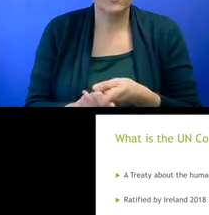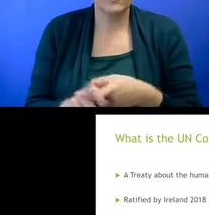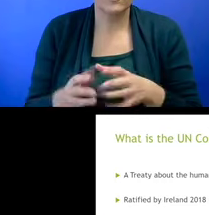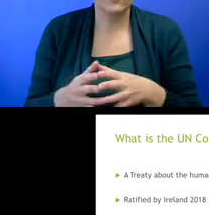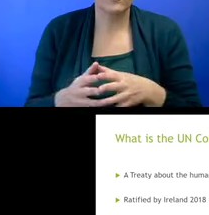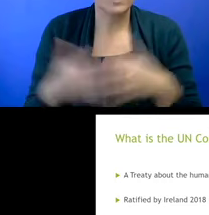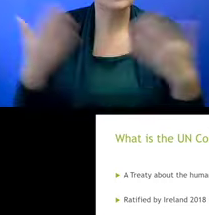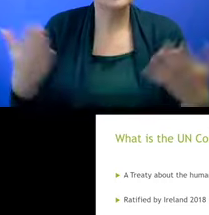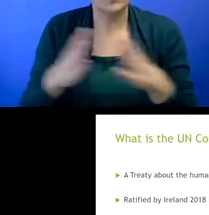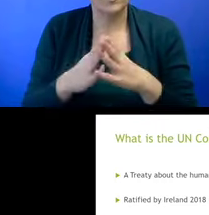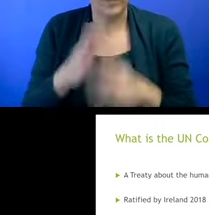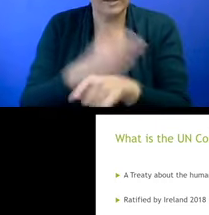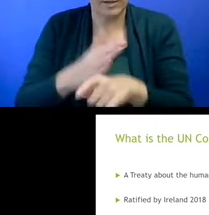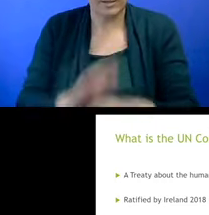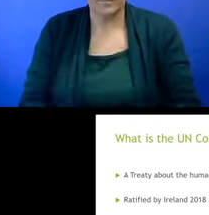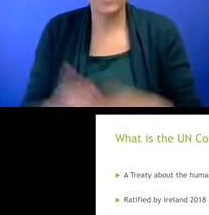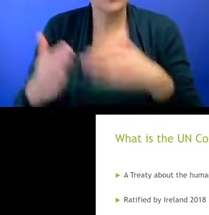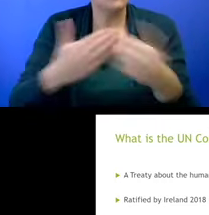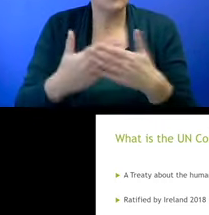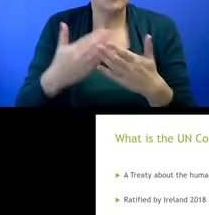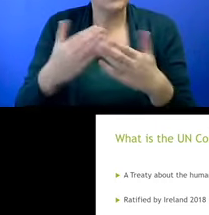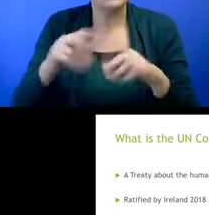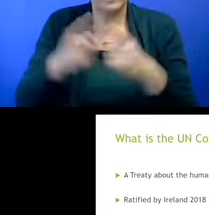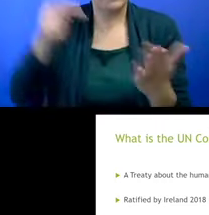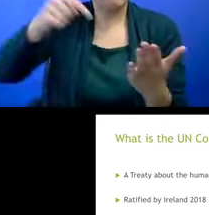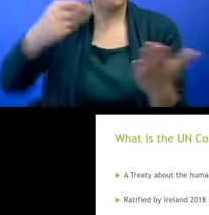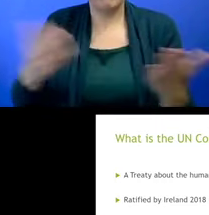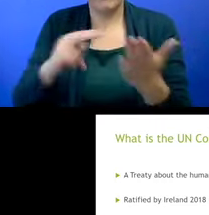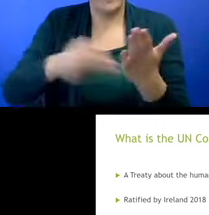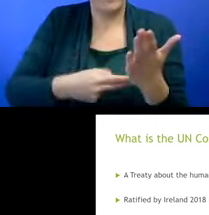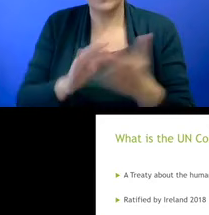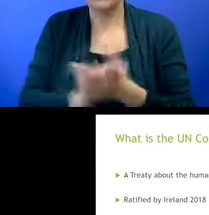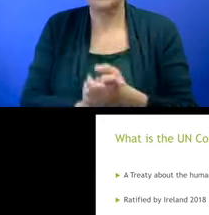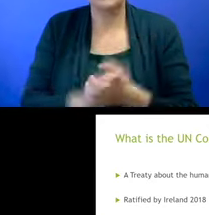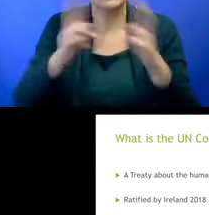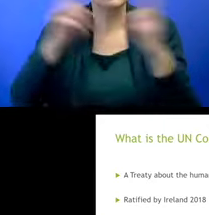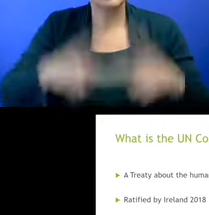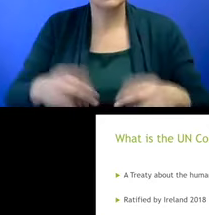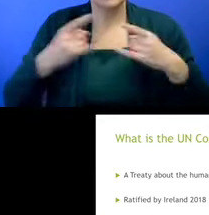So, let's start. What is the Convention about? Well, it's an international human rights treaty,